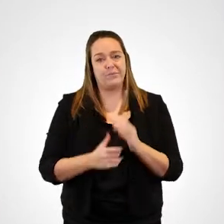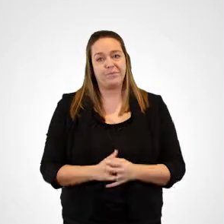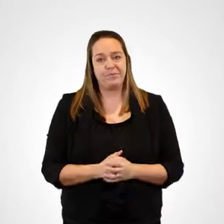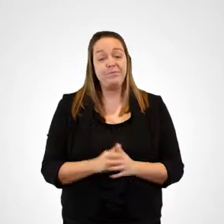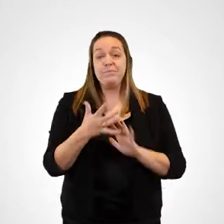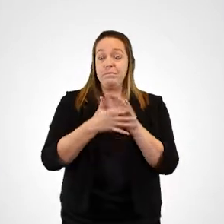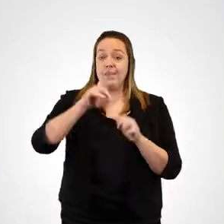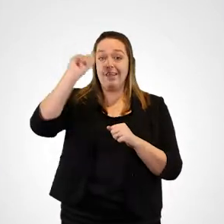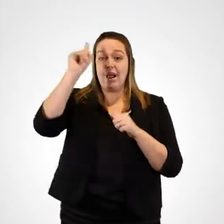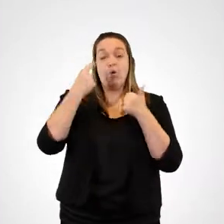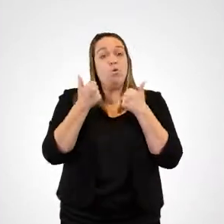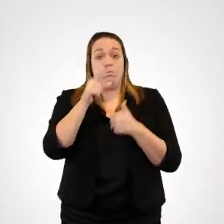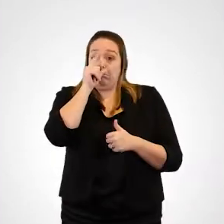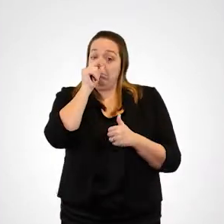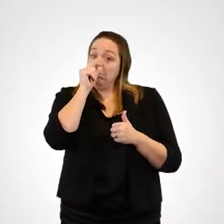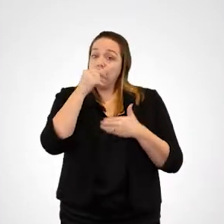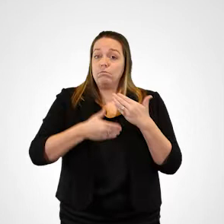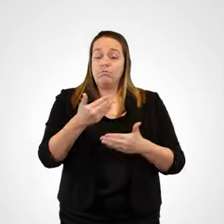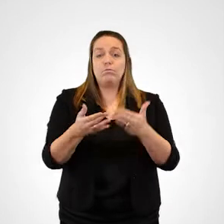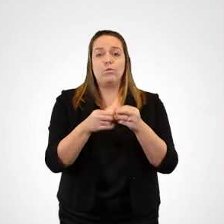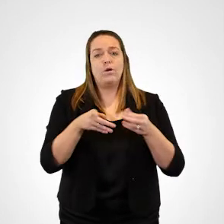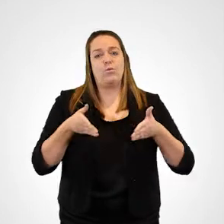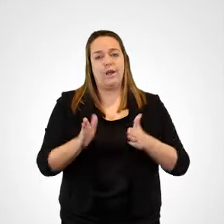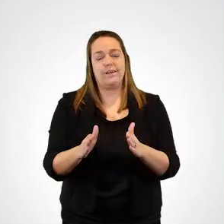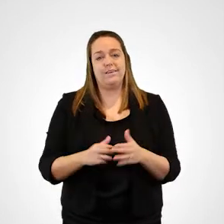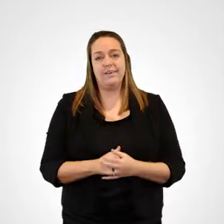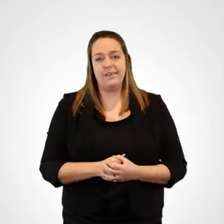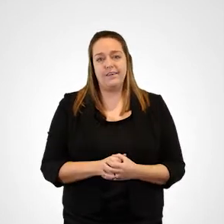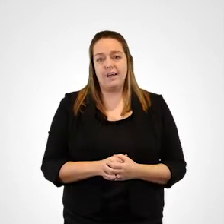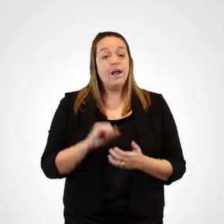it's a really viable route. For some children who may need even more visual support